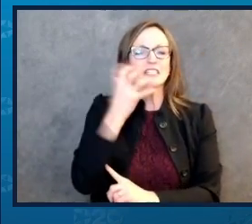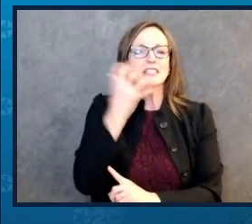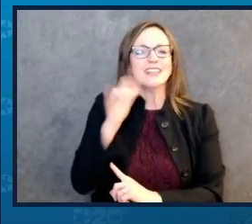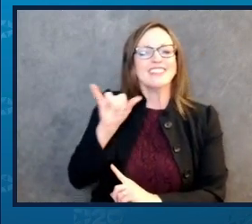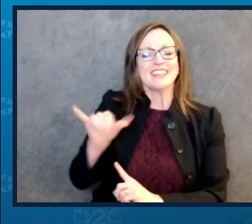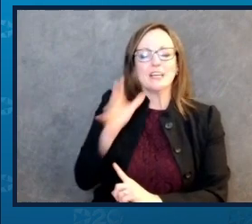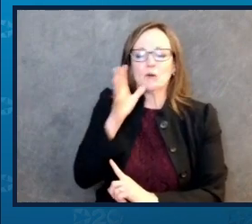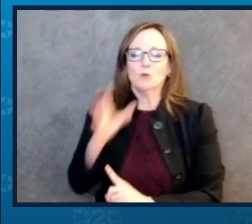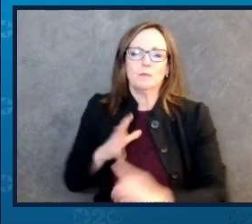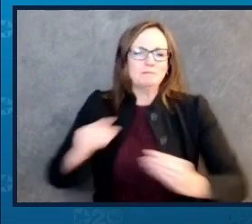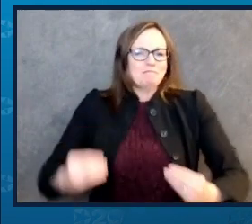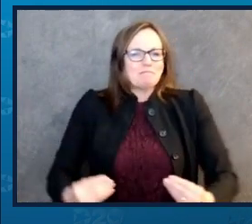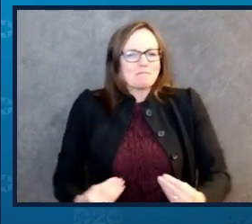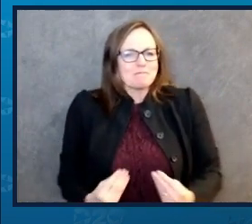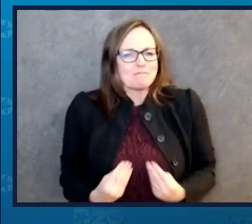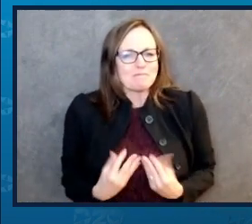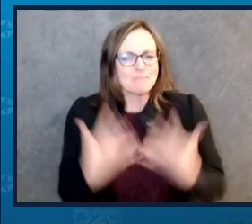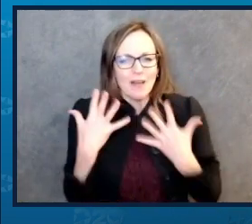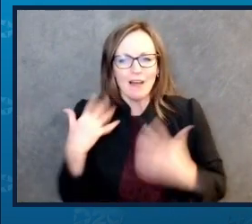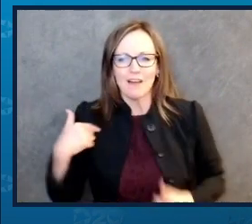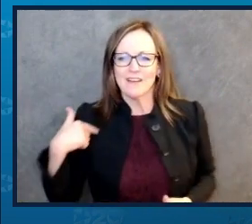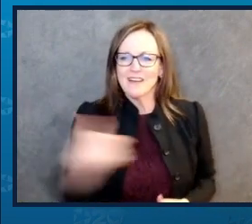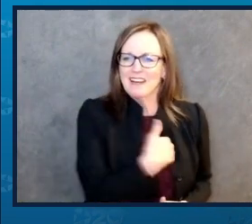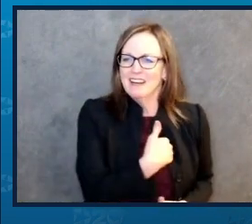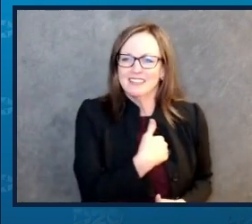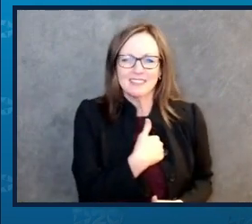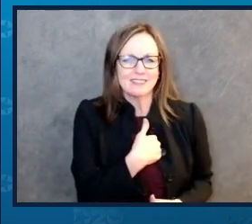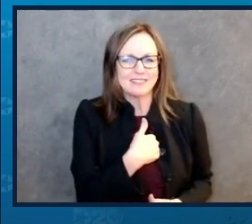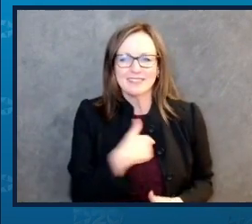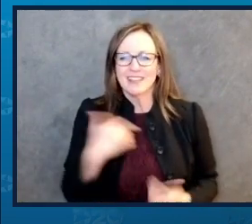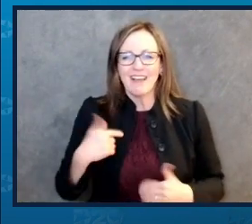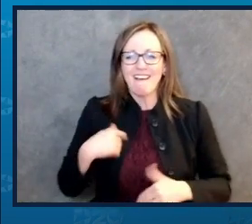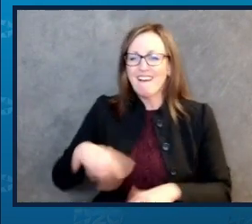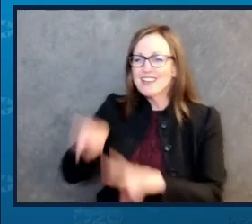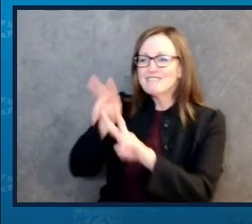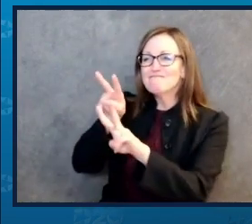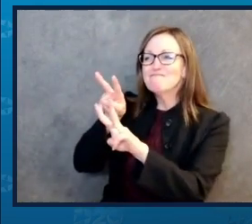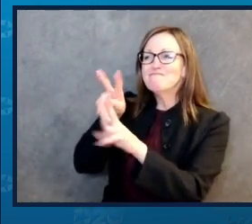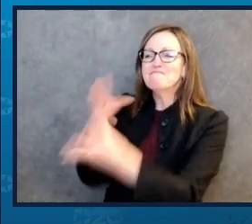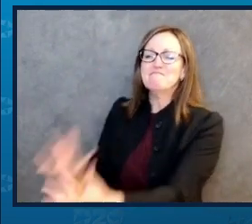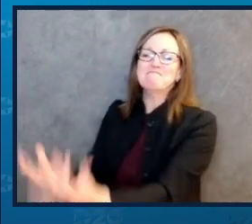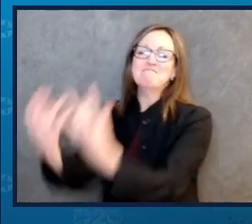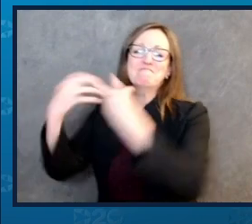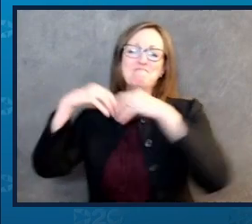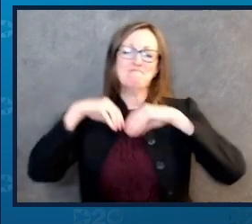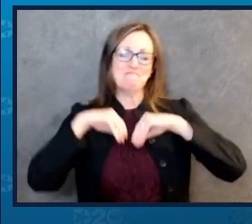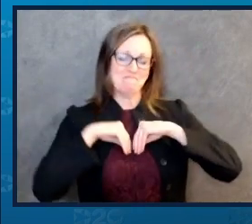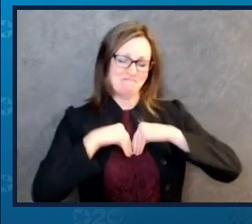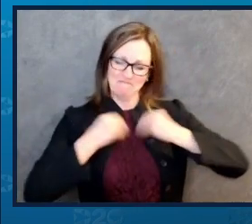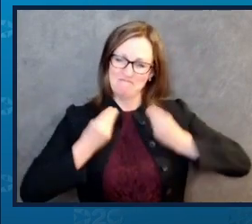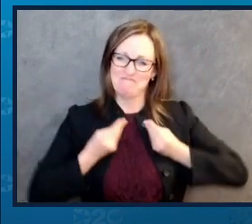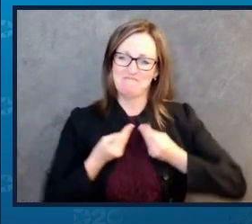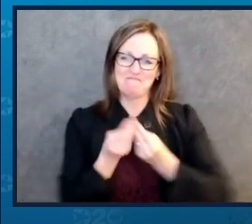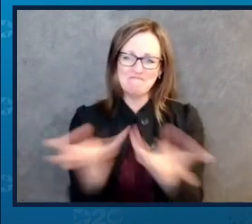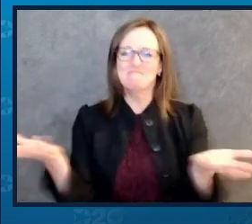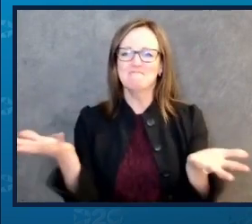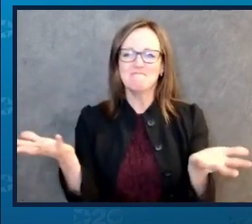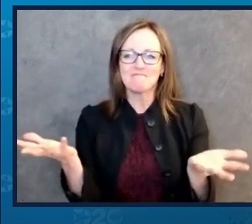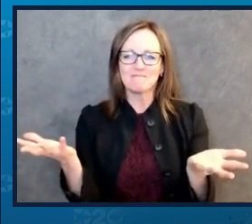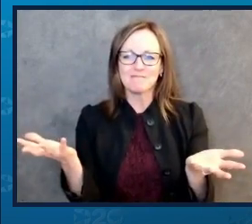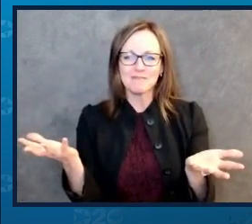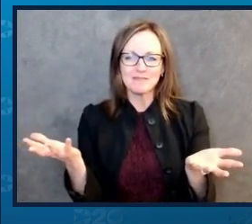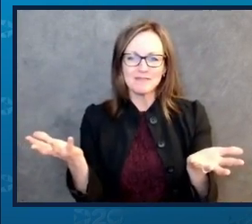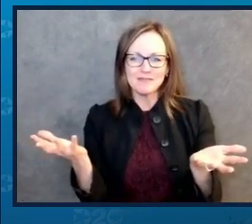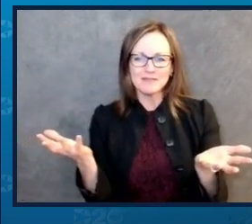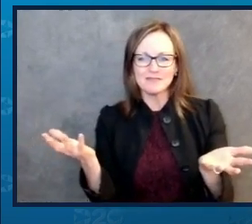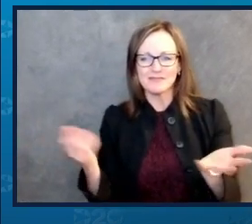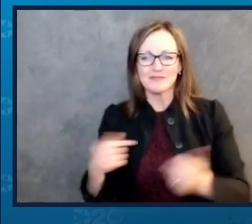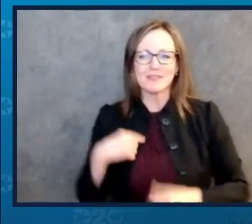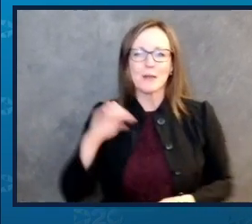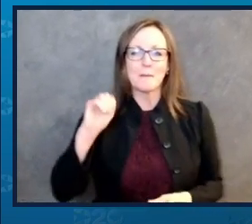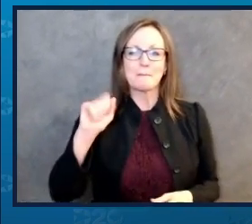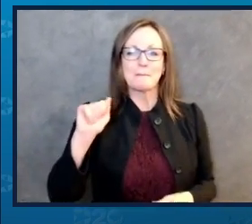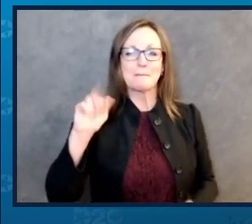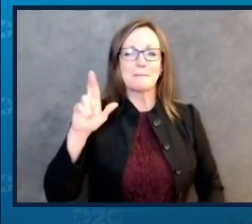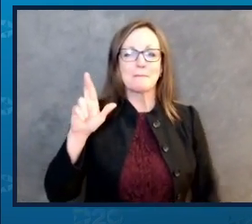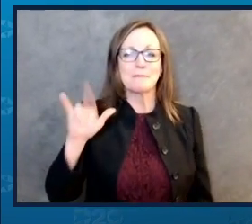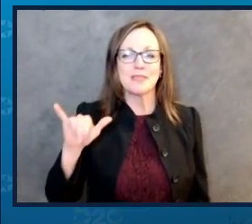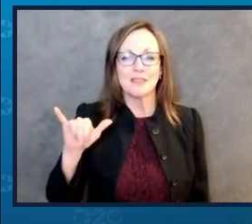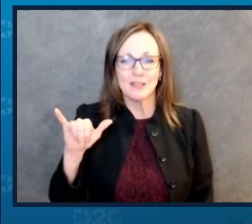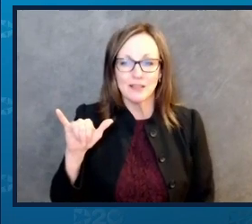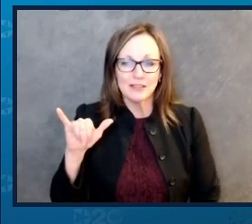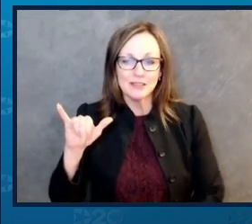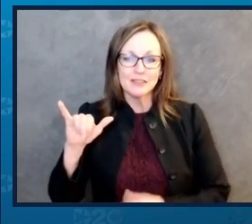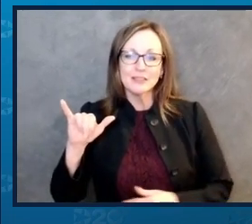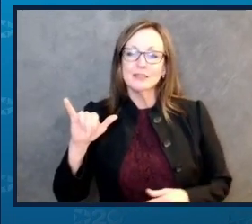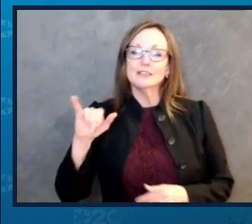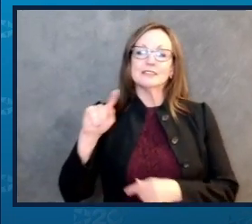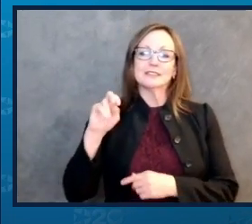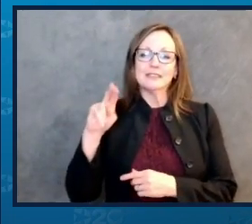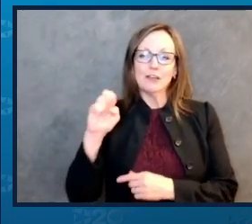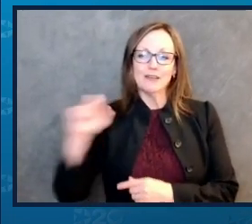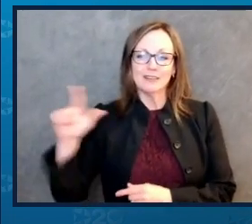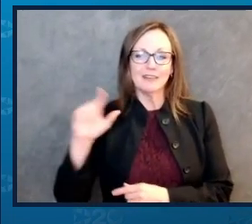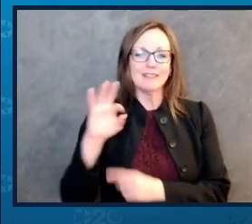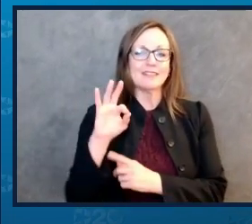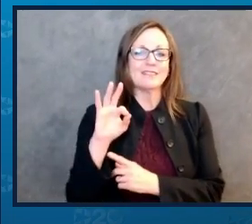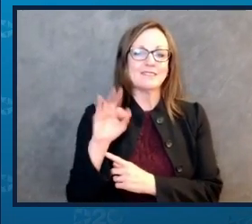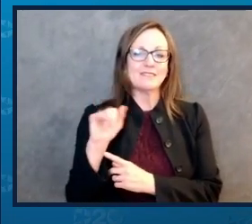PICK UP THE TORCH AND FIGHT ON